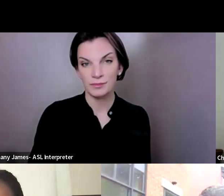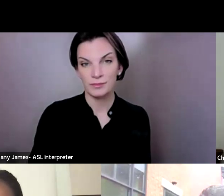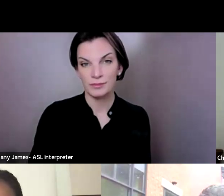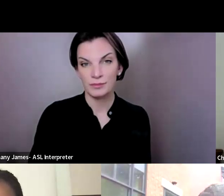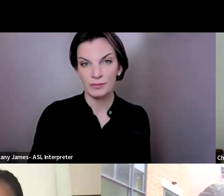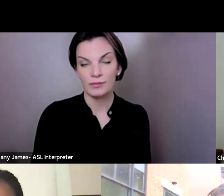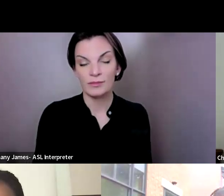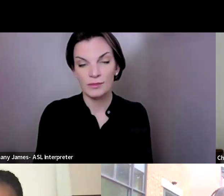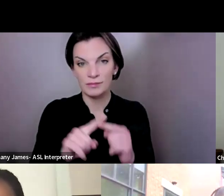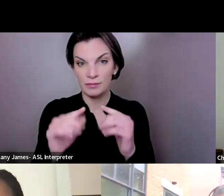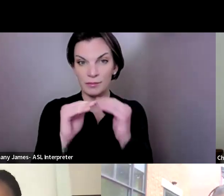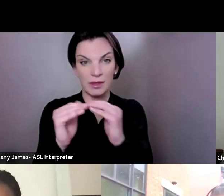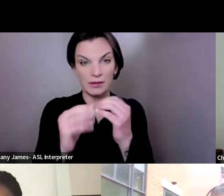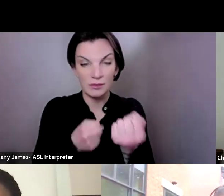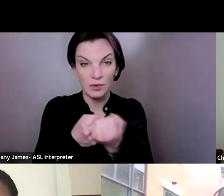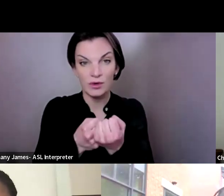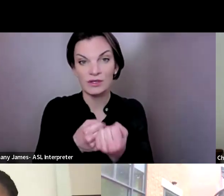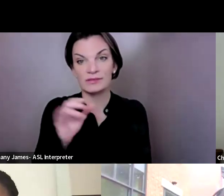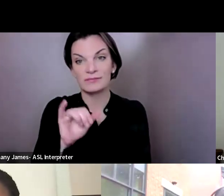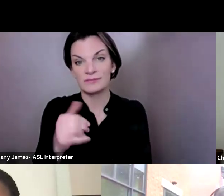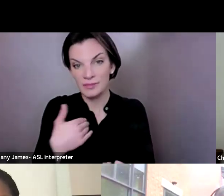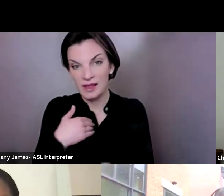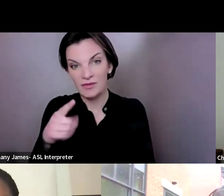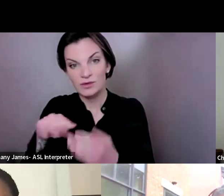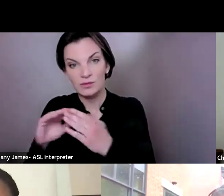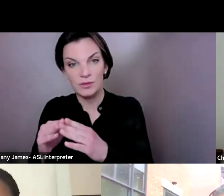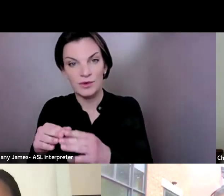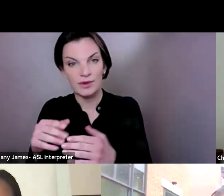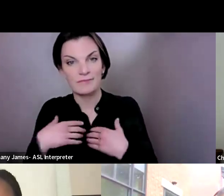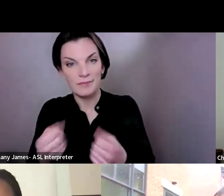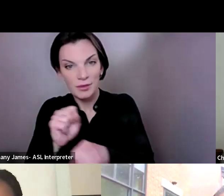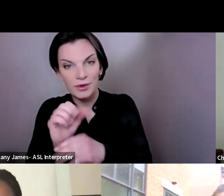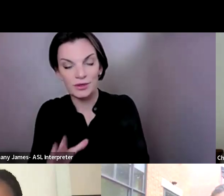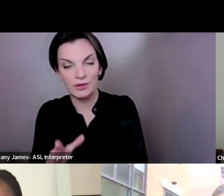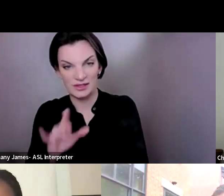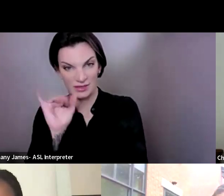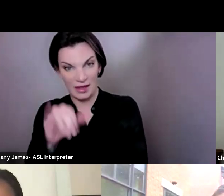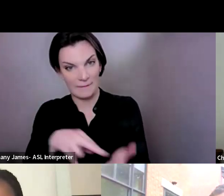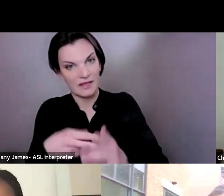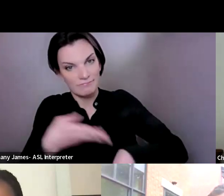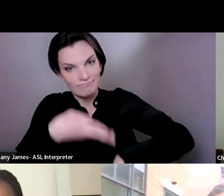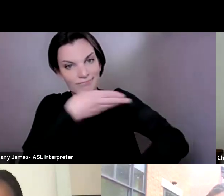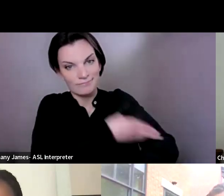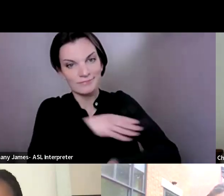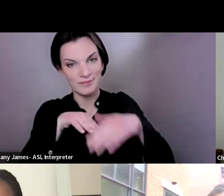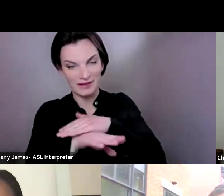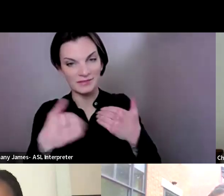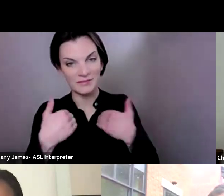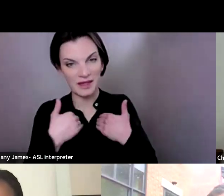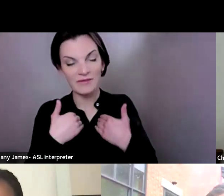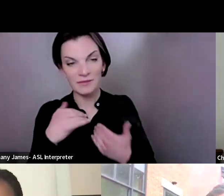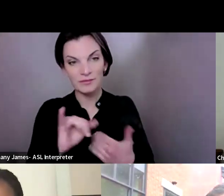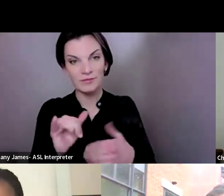supports and doulas and community health workers, etc., increases access and also increases